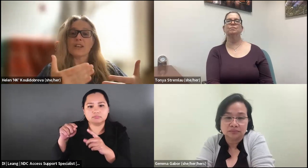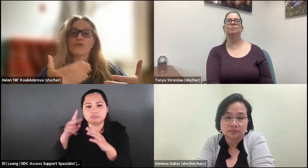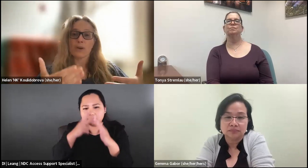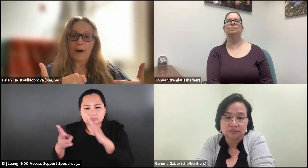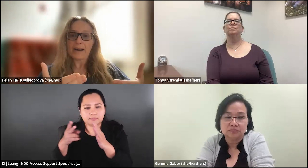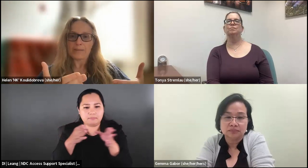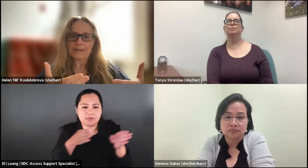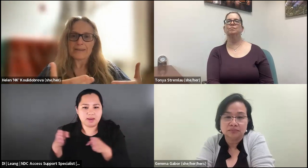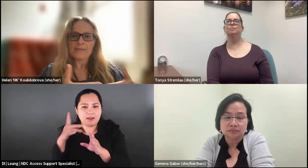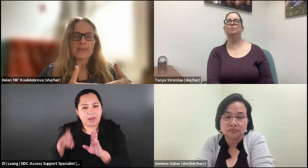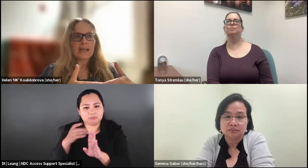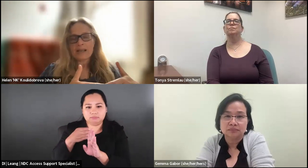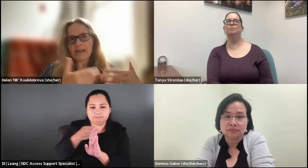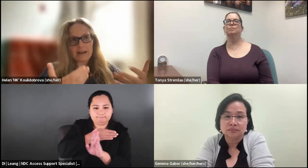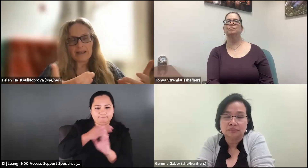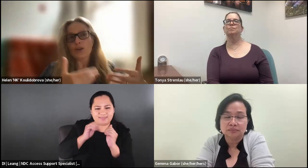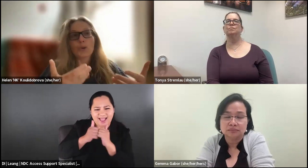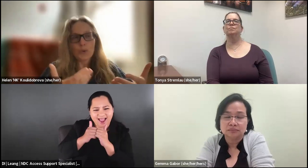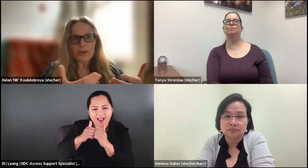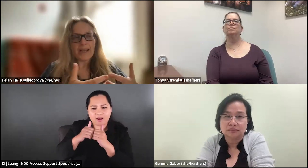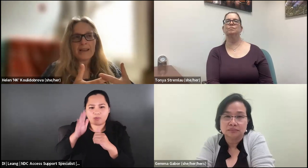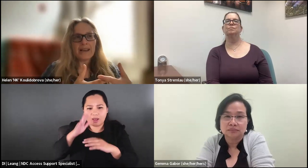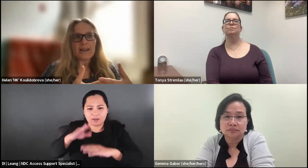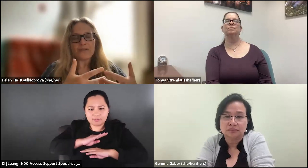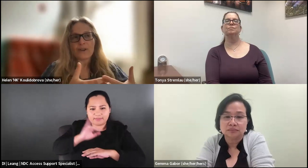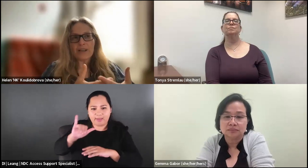such requirements, including if there